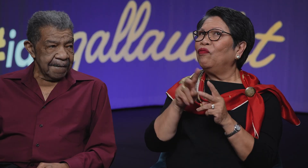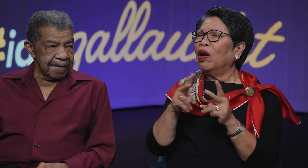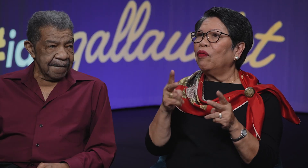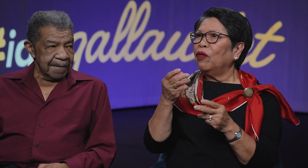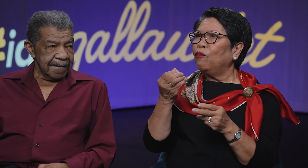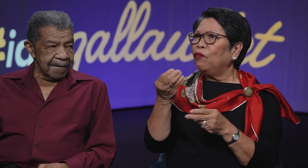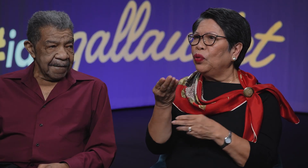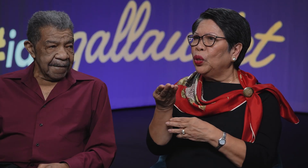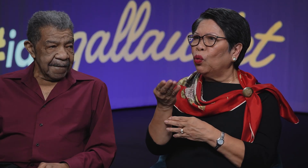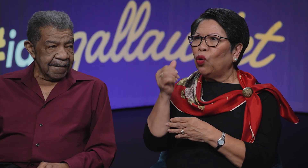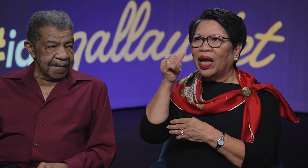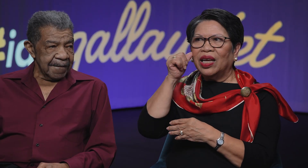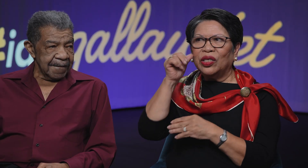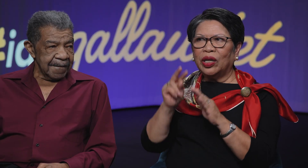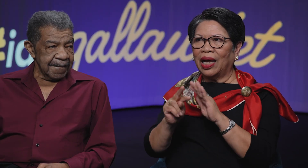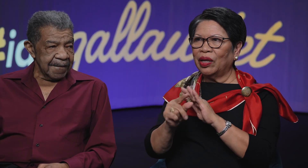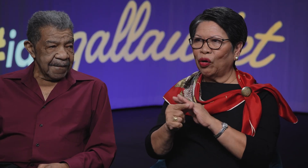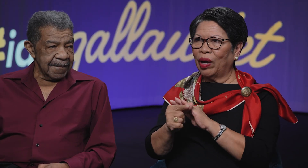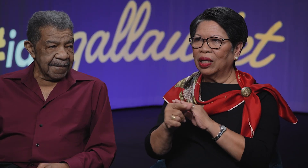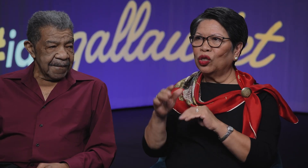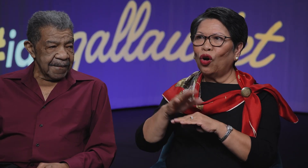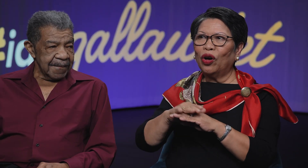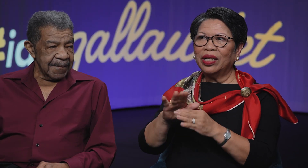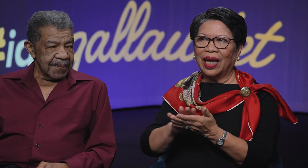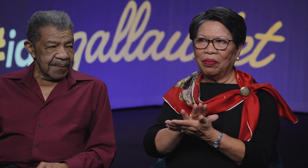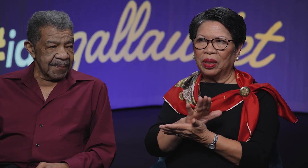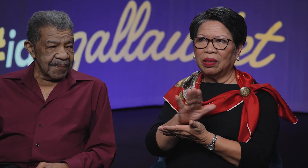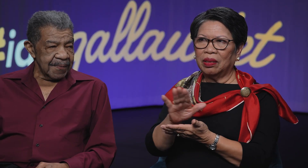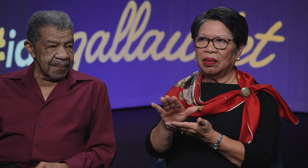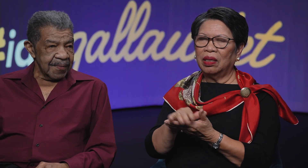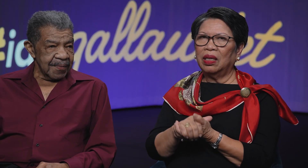There were very few Asian undergraduate students on campus.